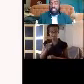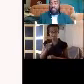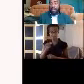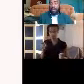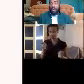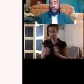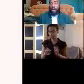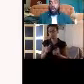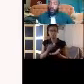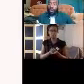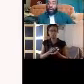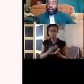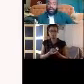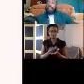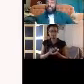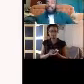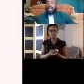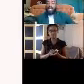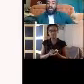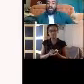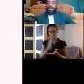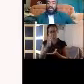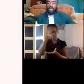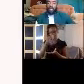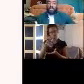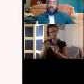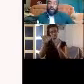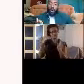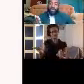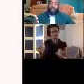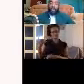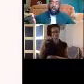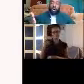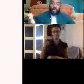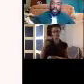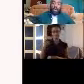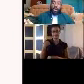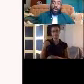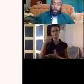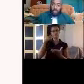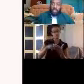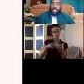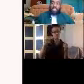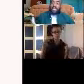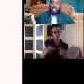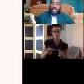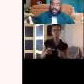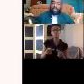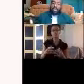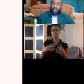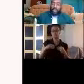that you are aware exists. And so we all, we all, most organizations tend to play this